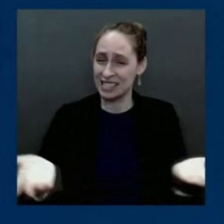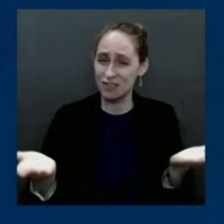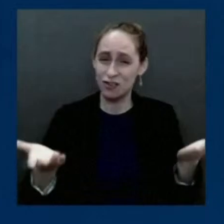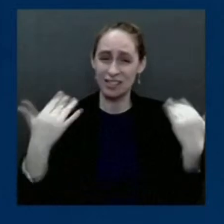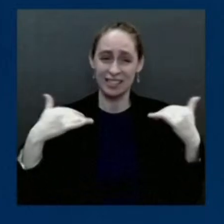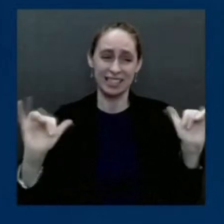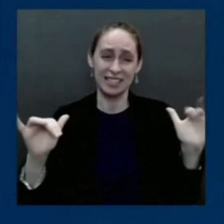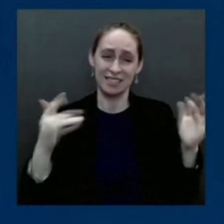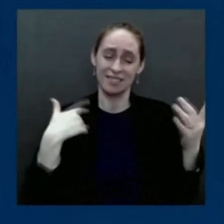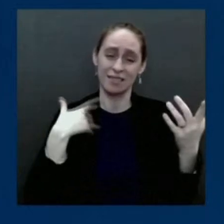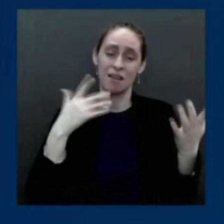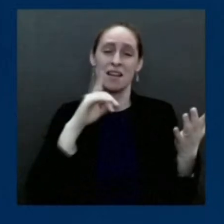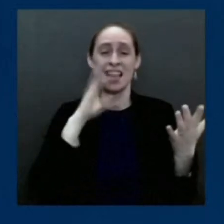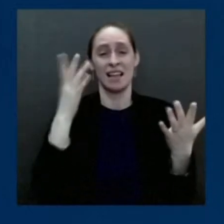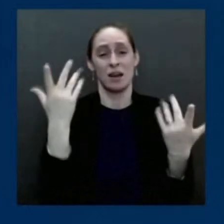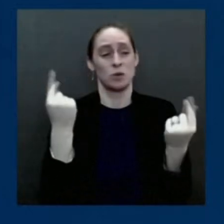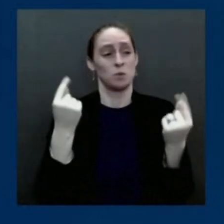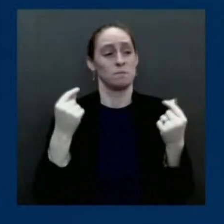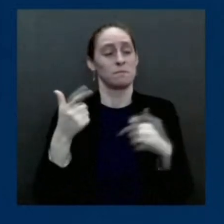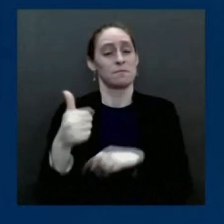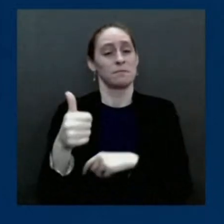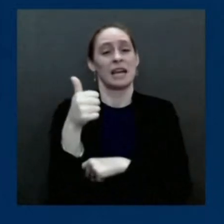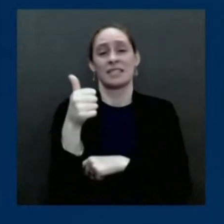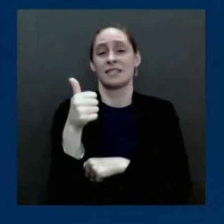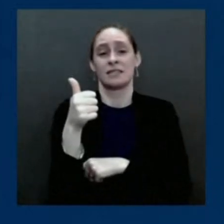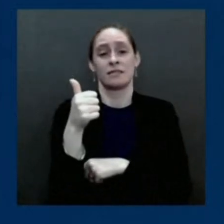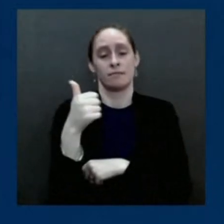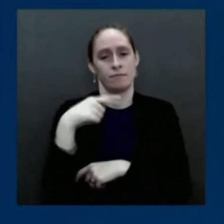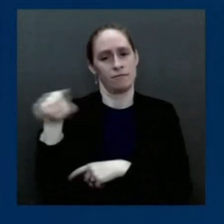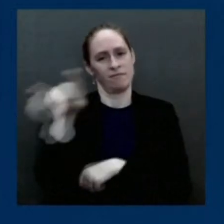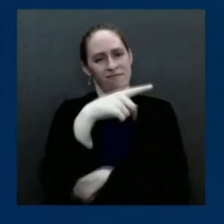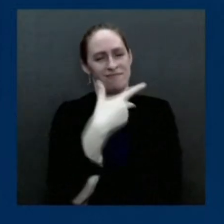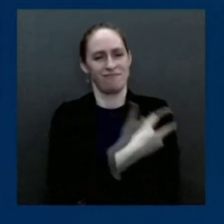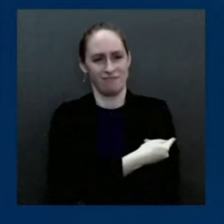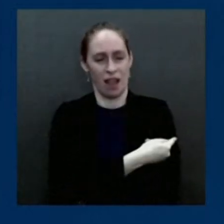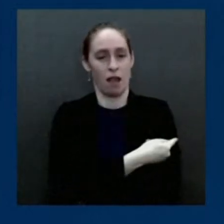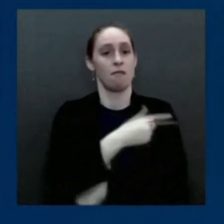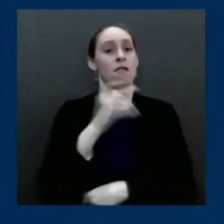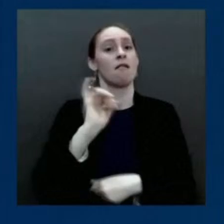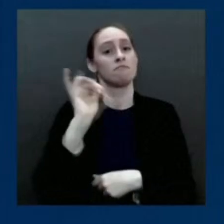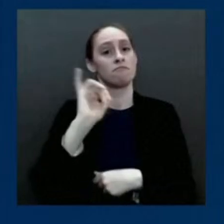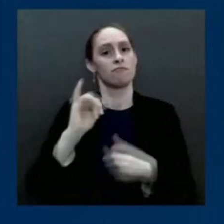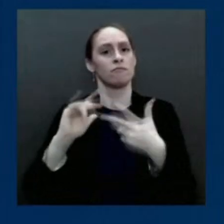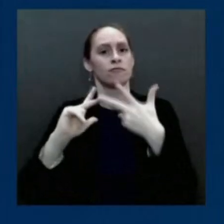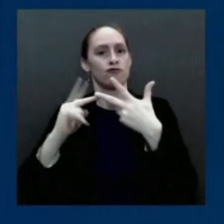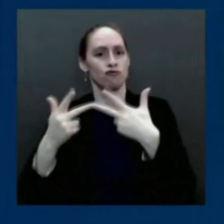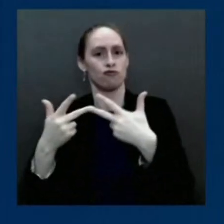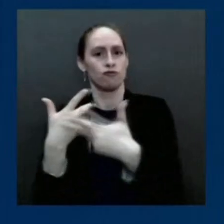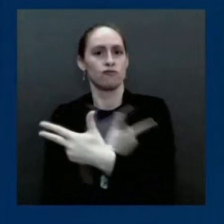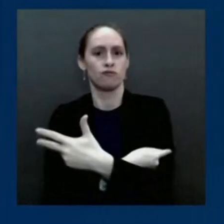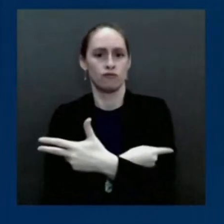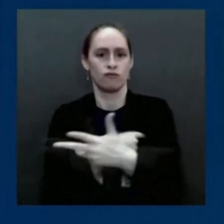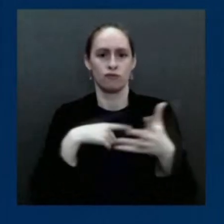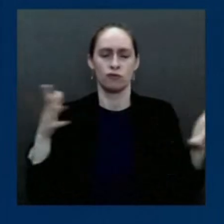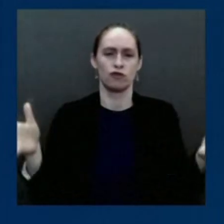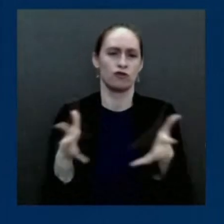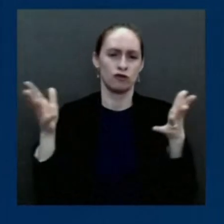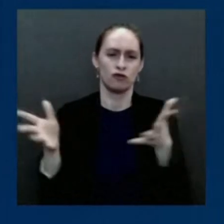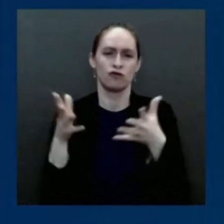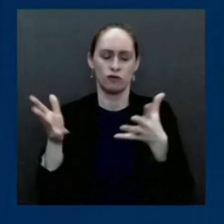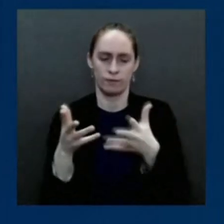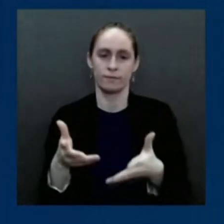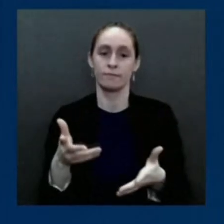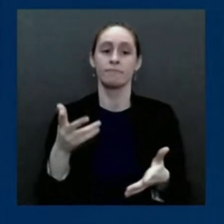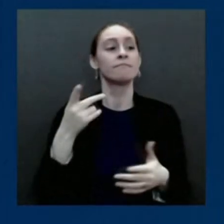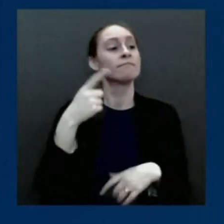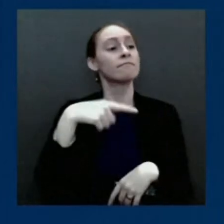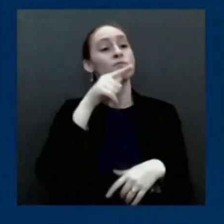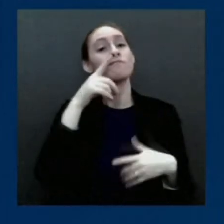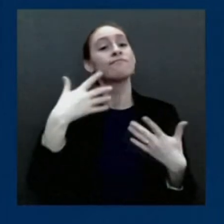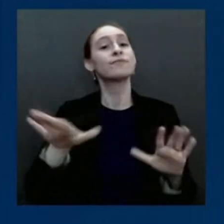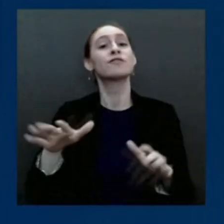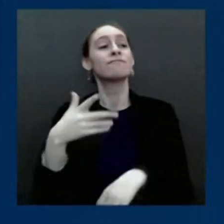THIS MEANS FOR EVERYONE AND FOR